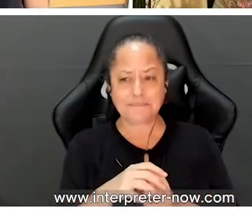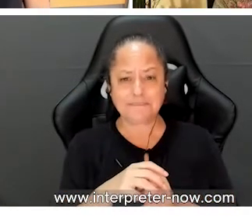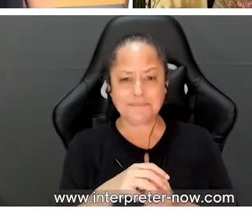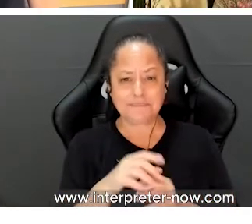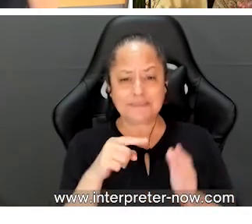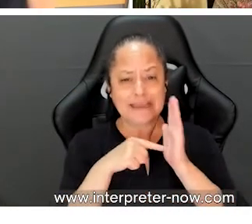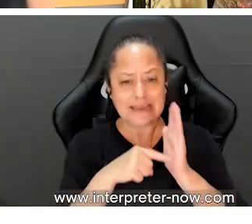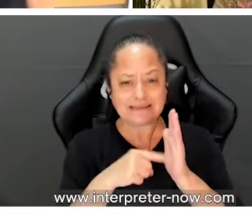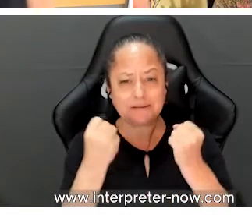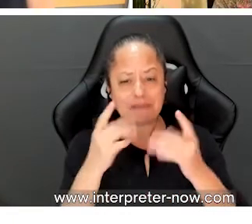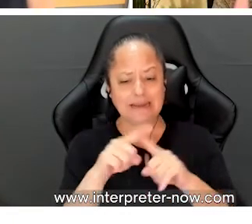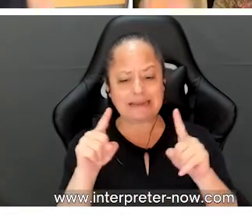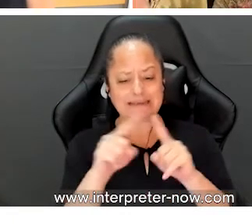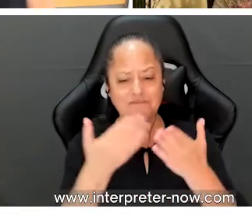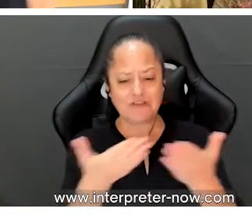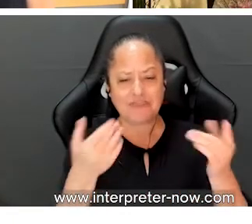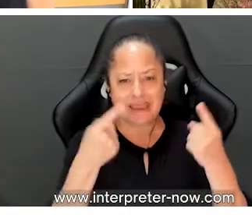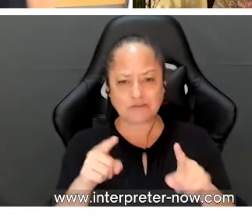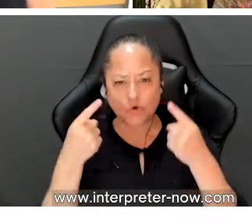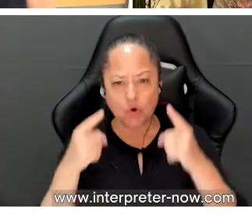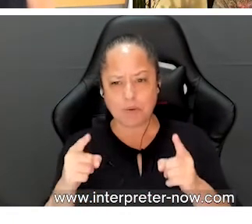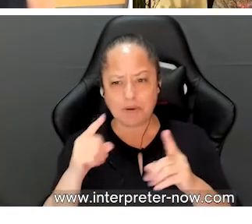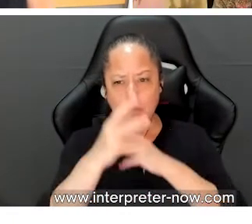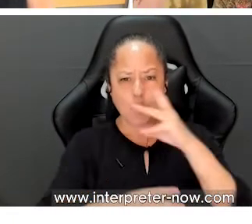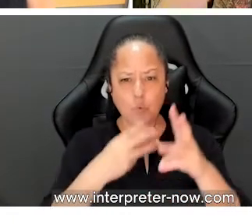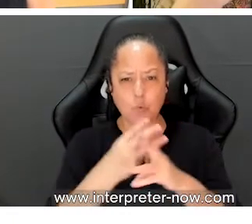things going on in the world, say over a period of months.